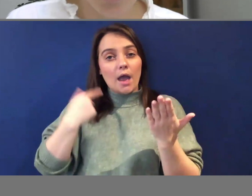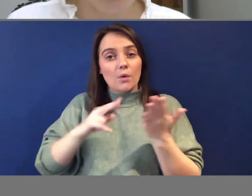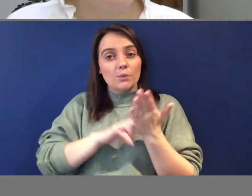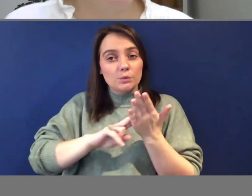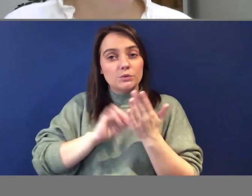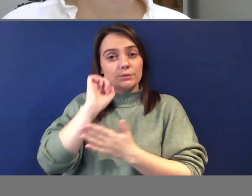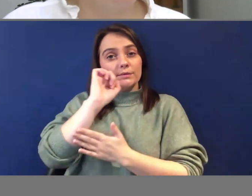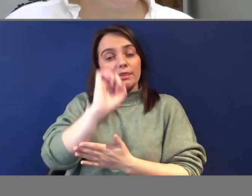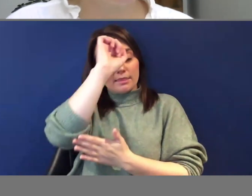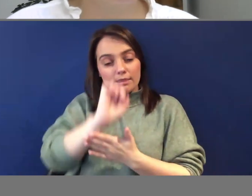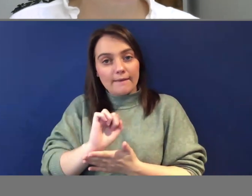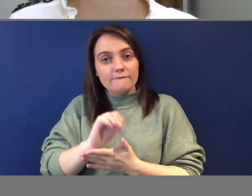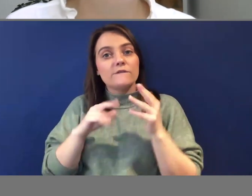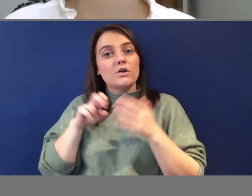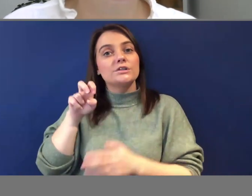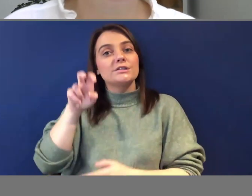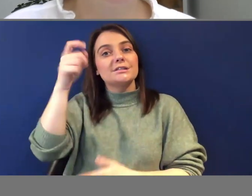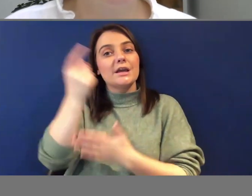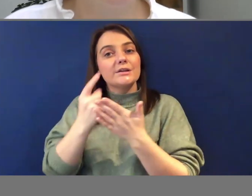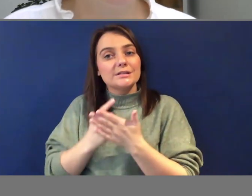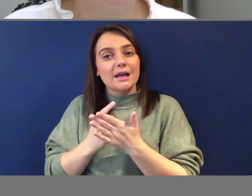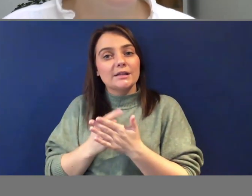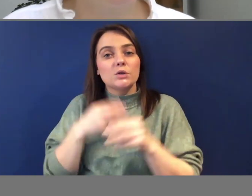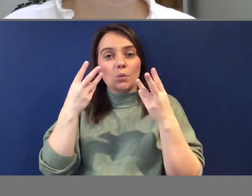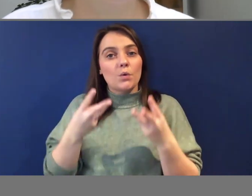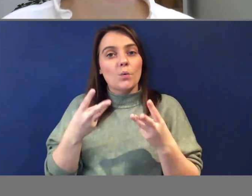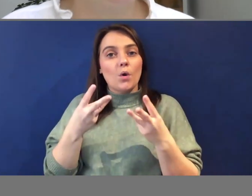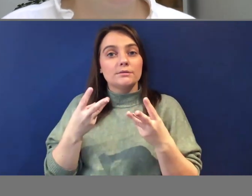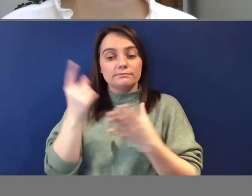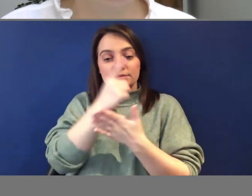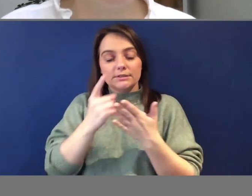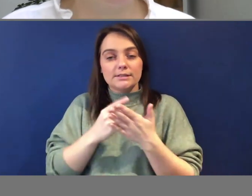to stair design so Equitable use we want the design to cater for the greatest range of people